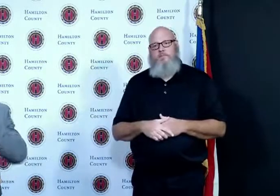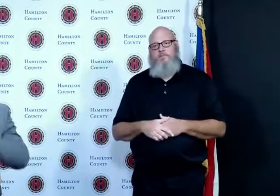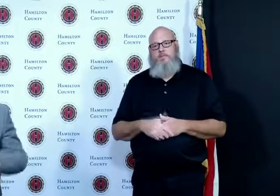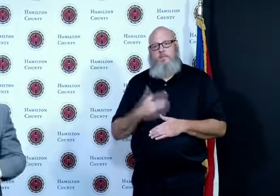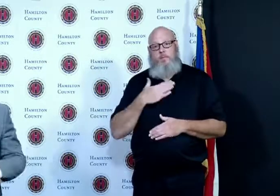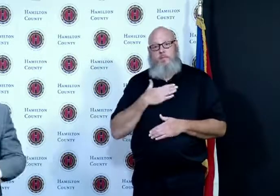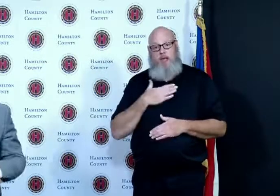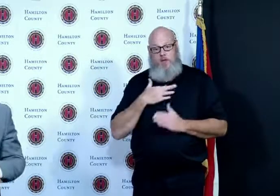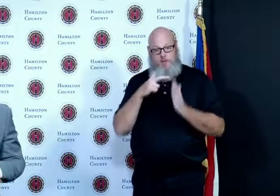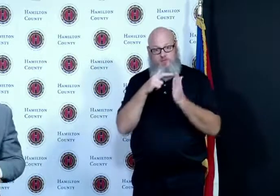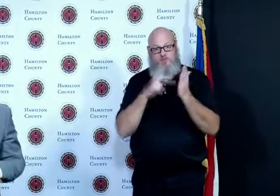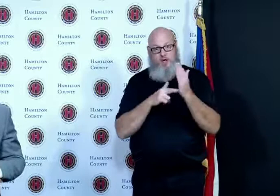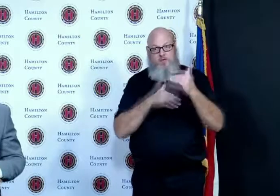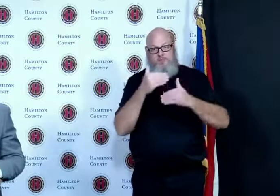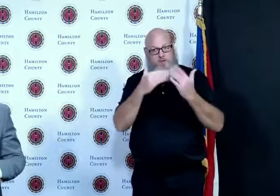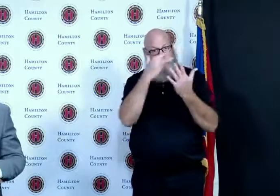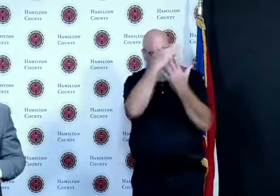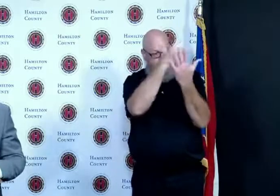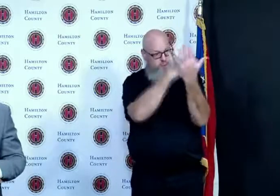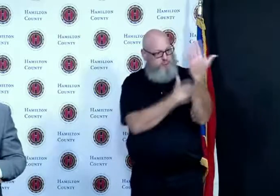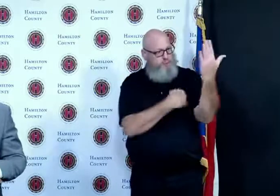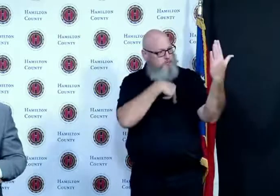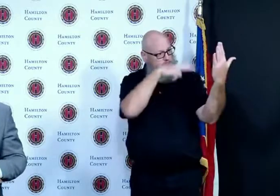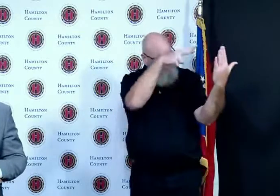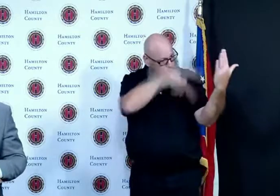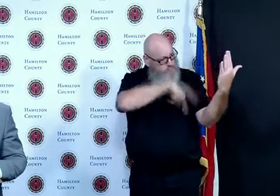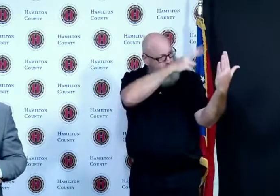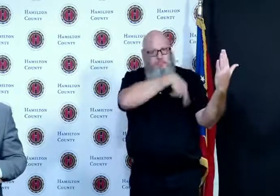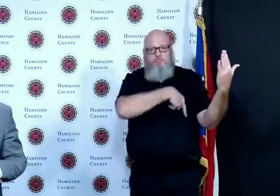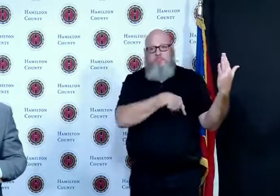excuse me we used our registration list and actually called those individuals that were on